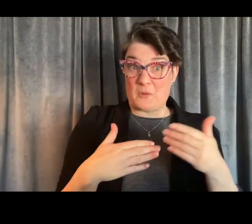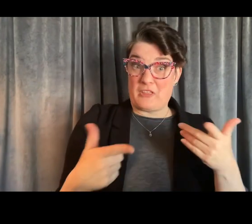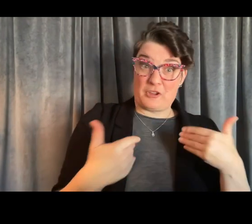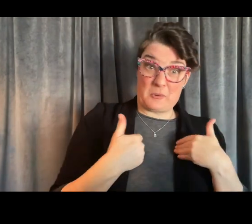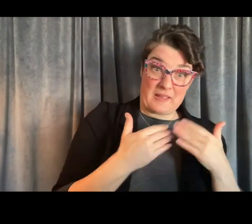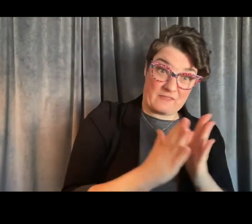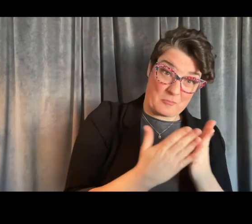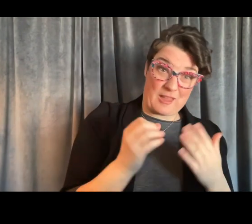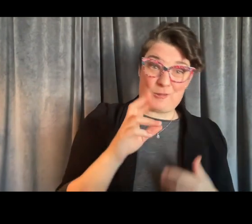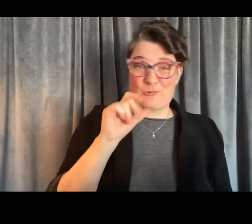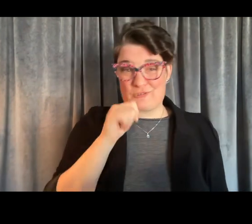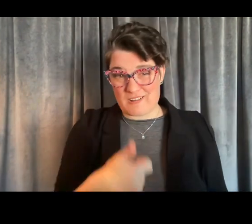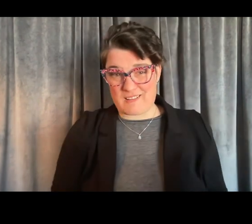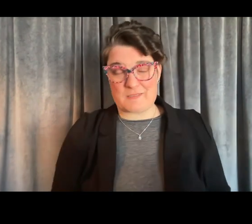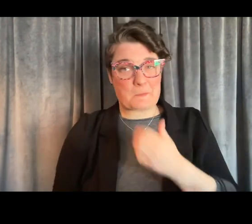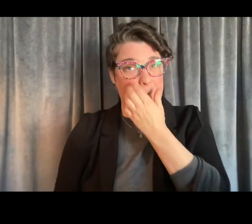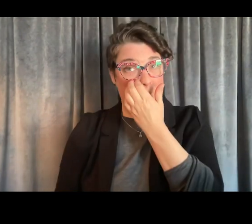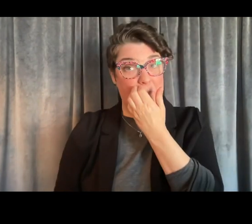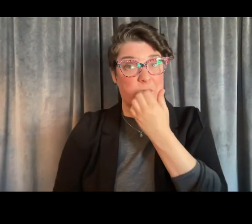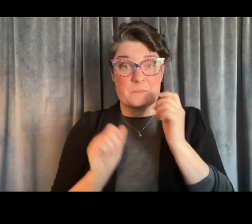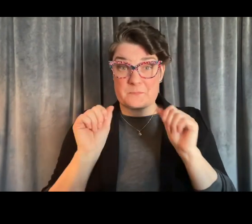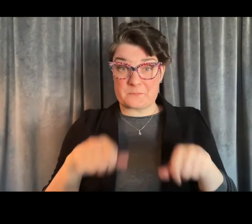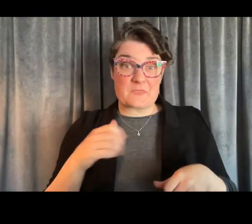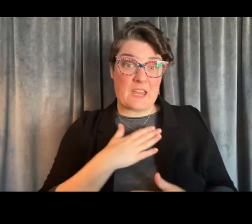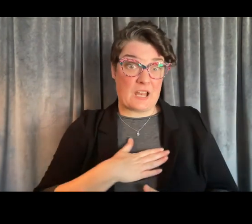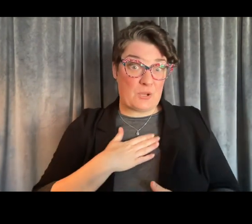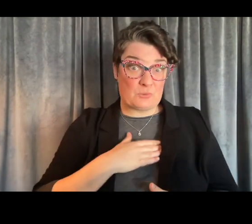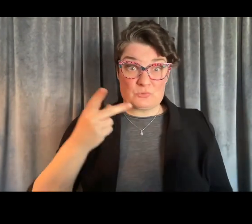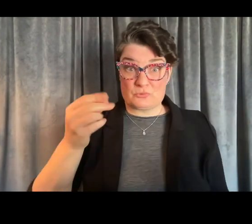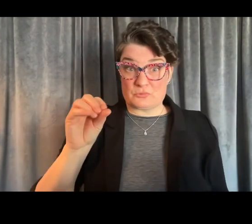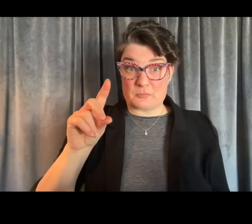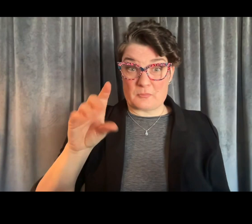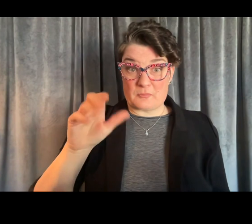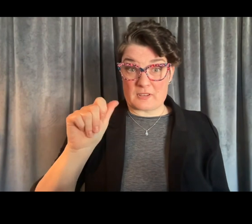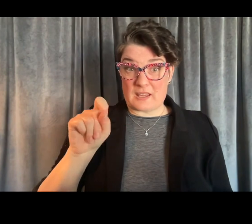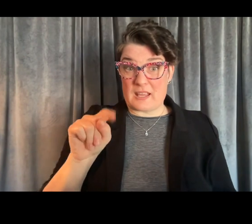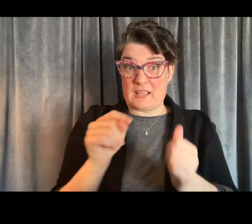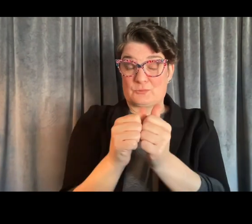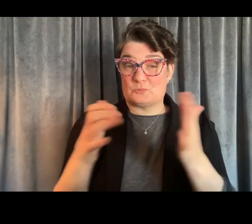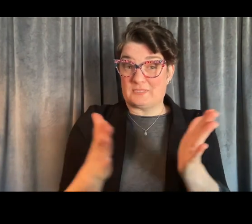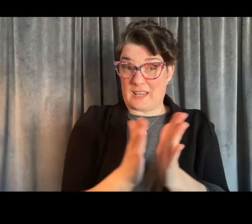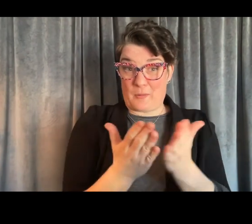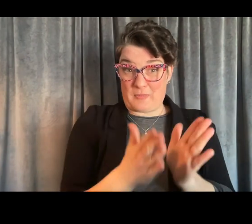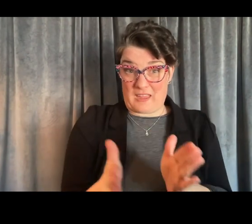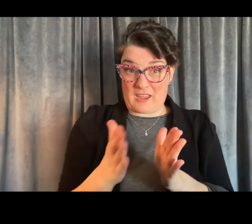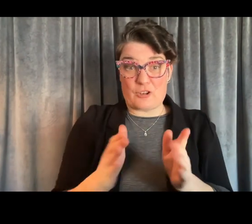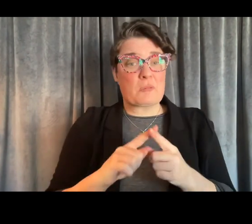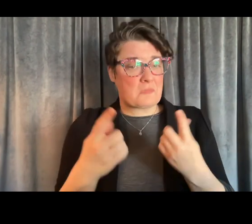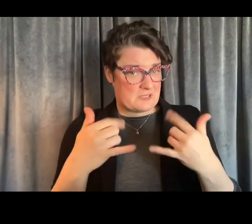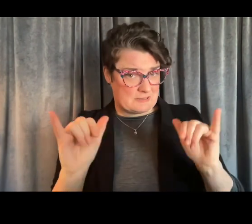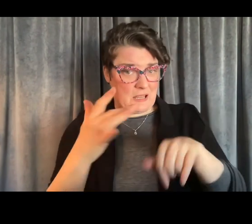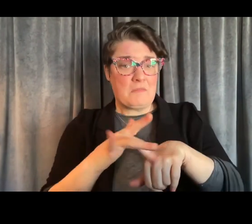Nomy: And you don't need the planner to enjoy the podcast, but you can still buy it at dreamingtheworldtocome.com.